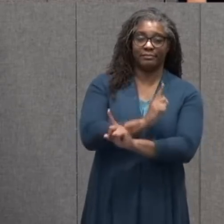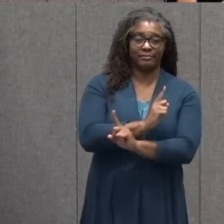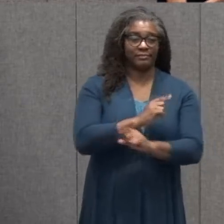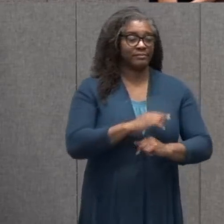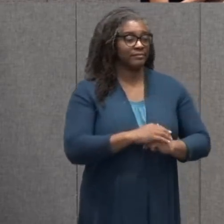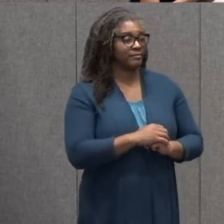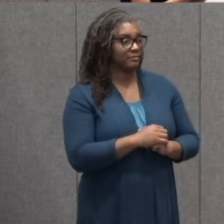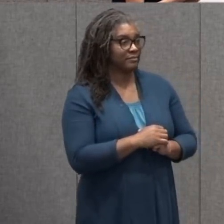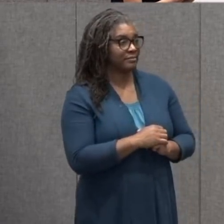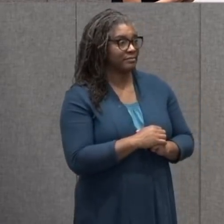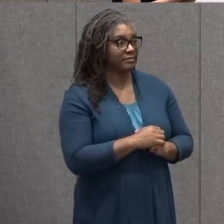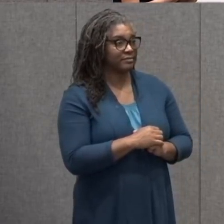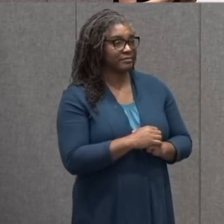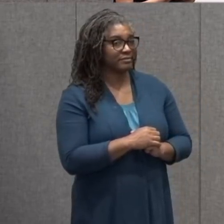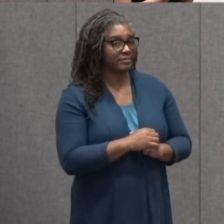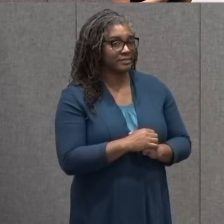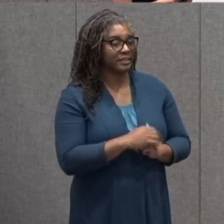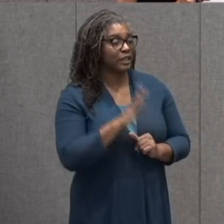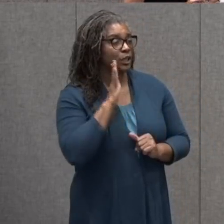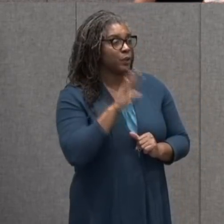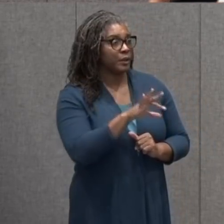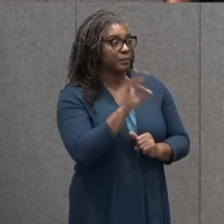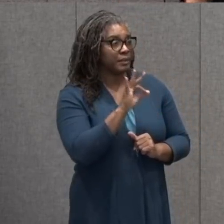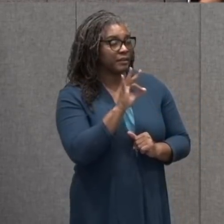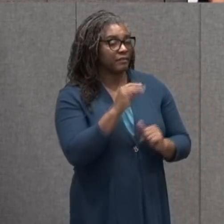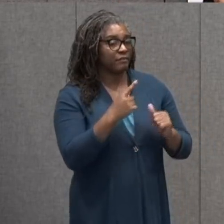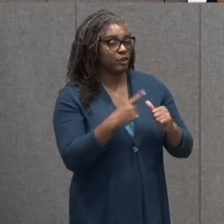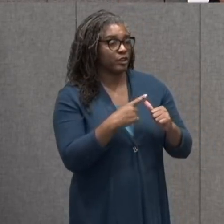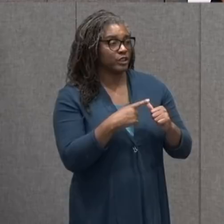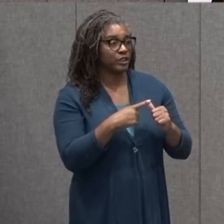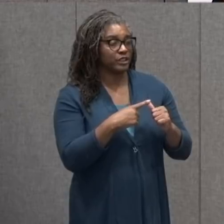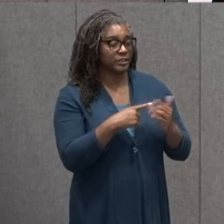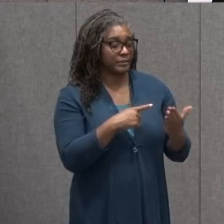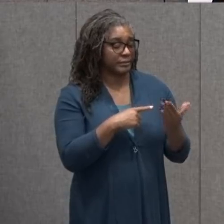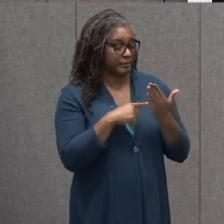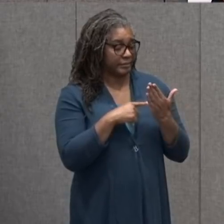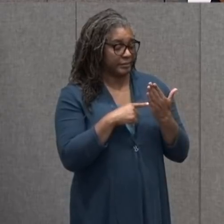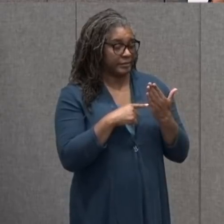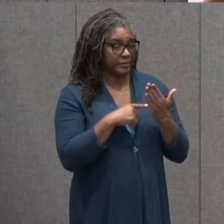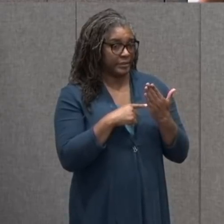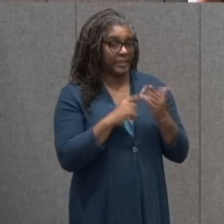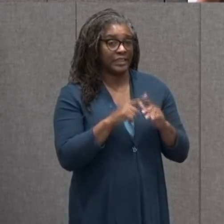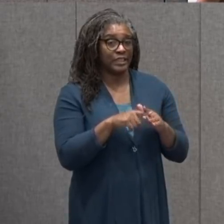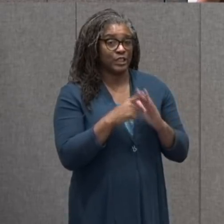I'm gonna make sure Ms. Craft doesn't see it, okay. And I'm gonna start my timer. Oh, this is a hard one.